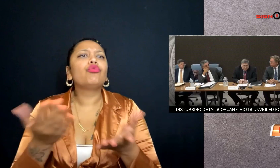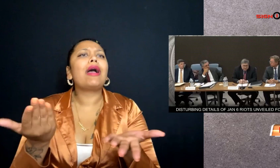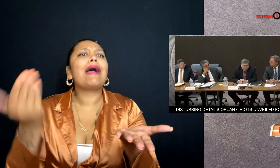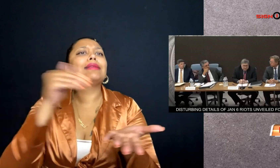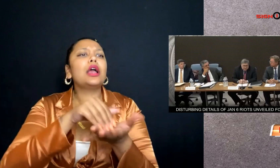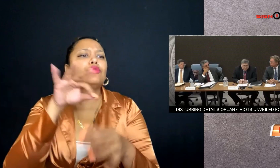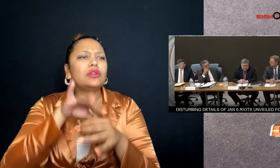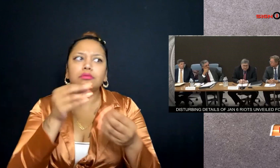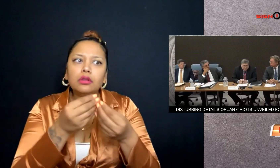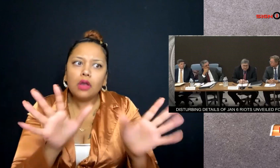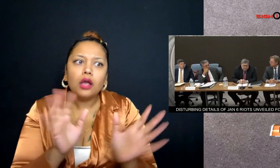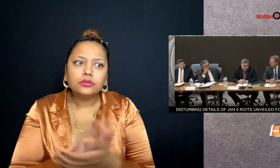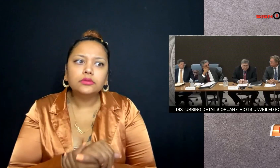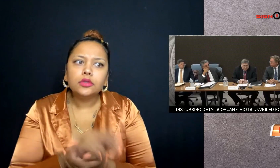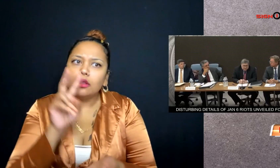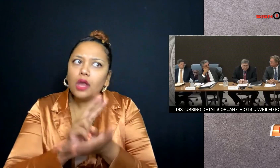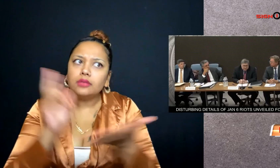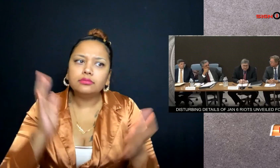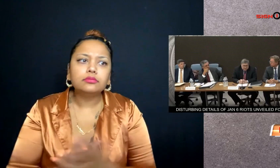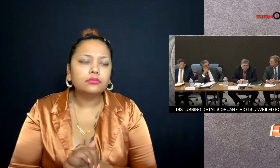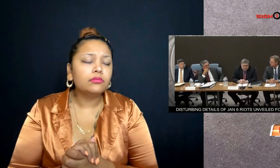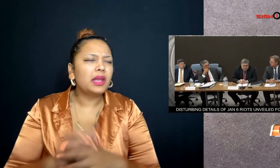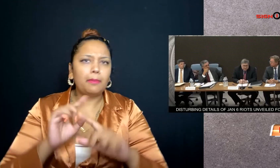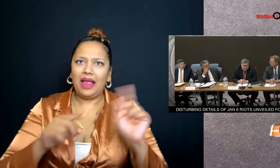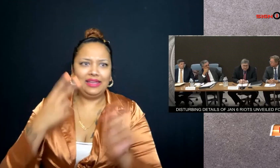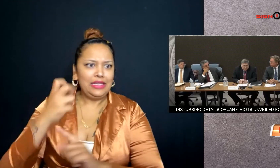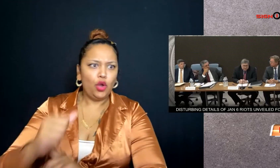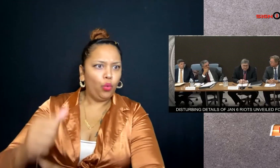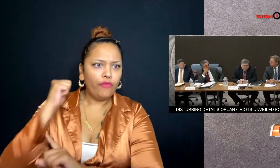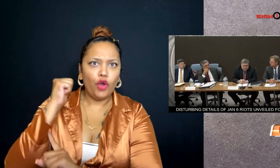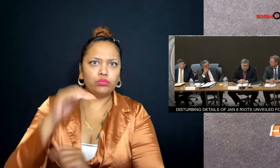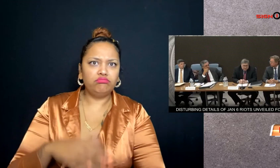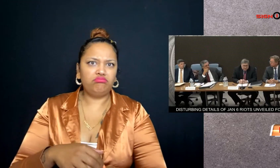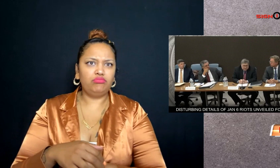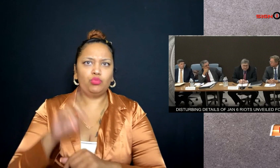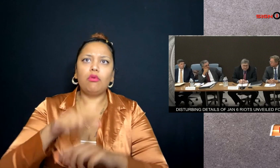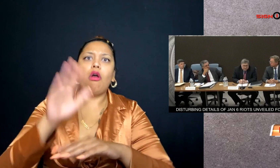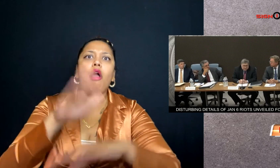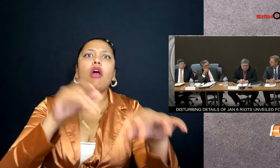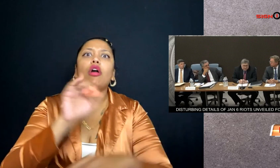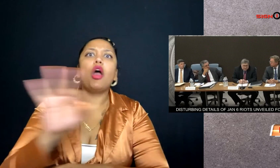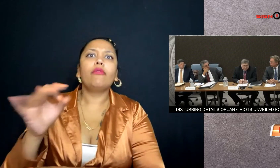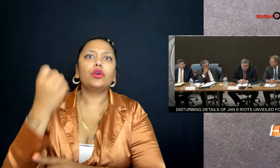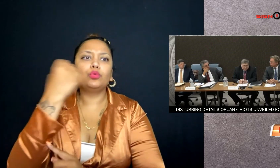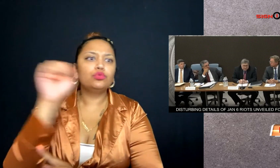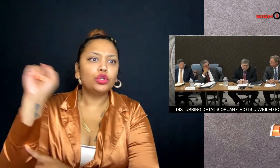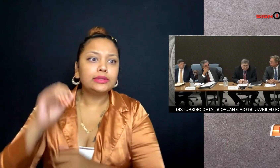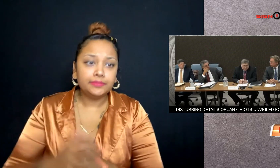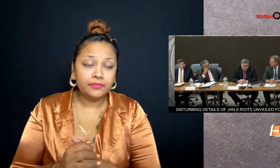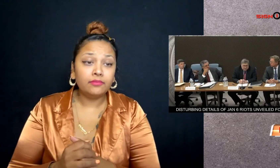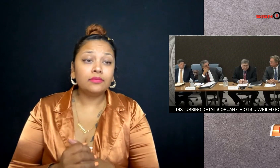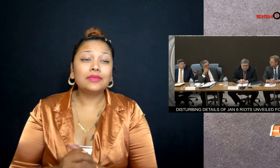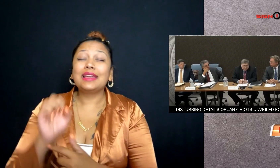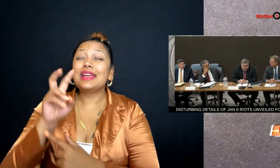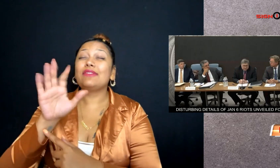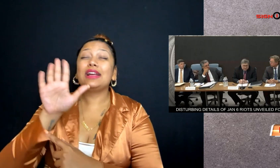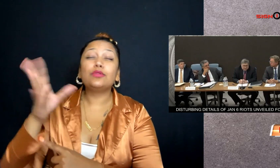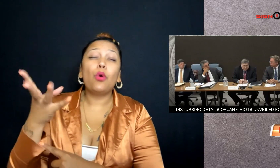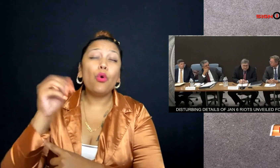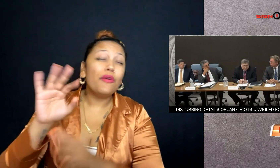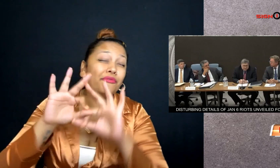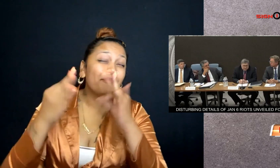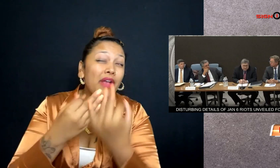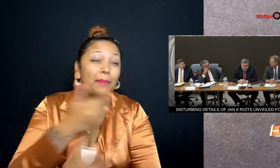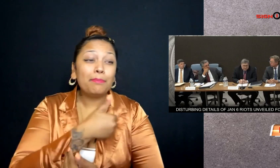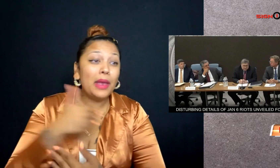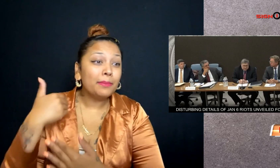him and his team that he lost reelection but he refused to call off the riot even though